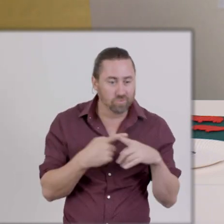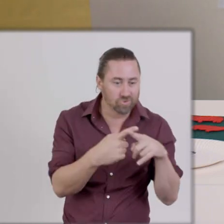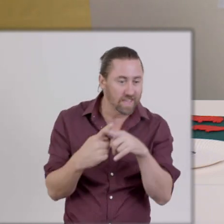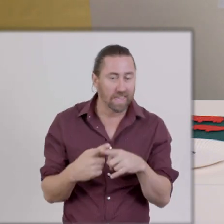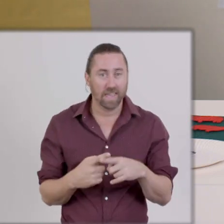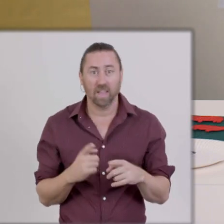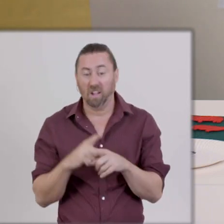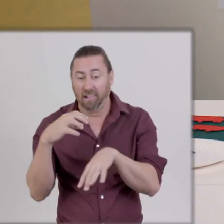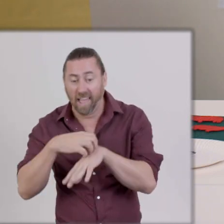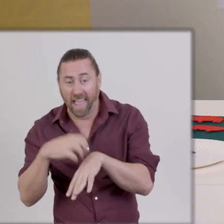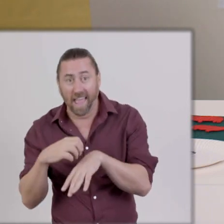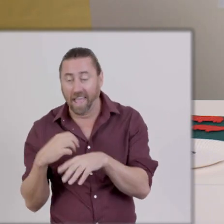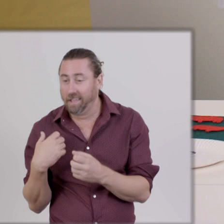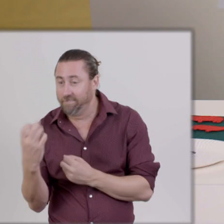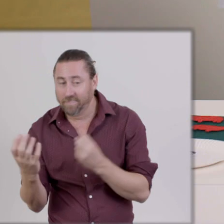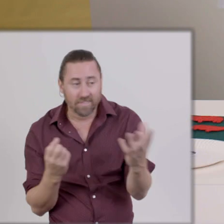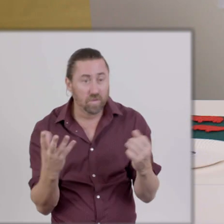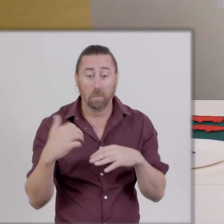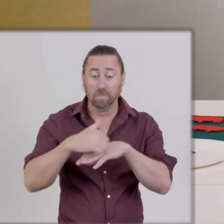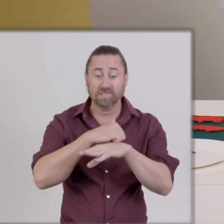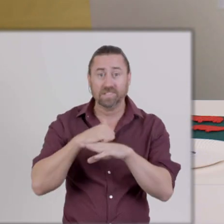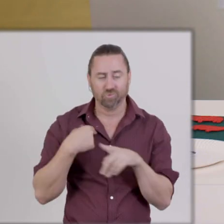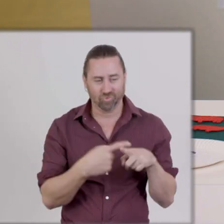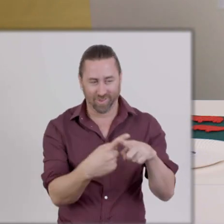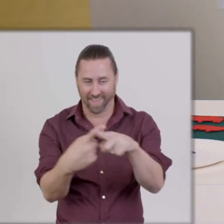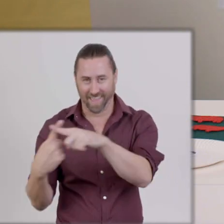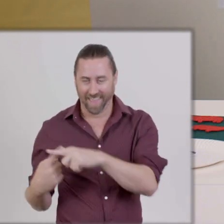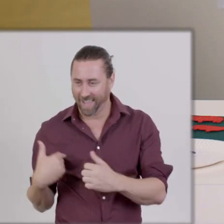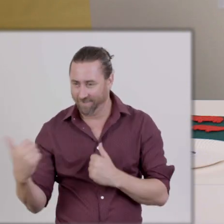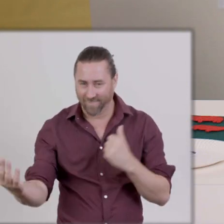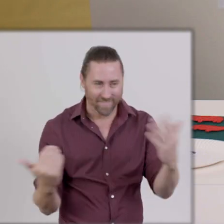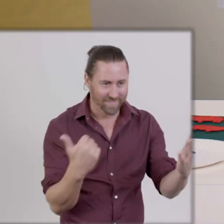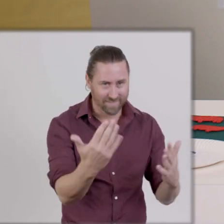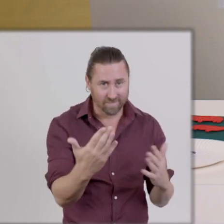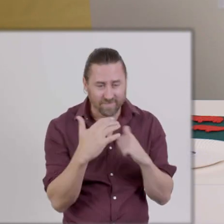Such as, when we are sharing pattycakes, or biscuits between our friends.